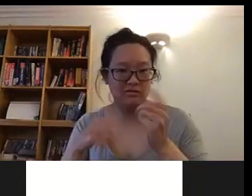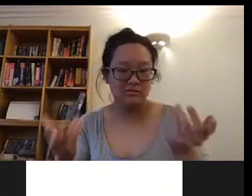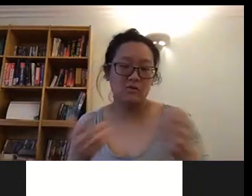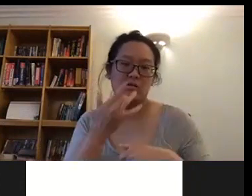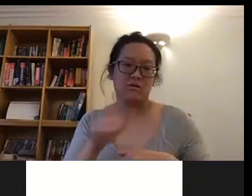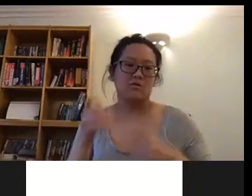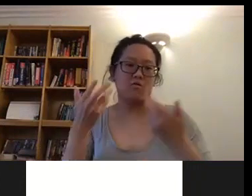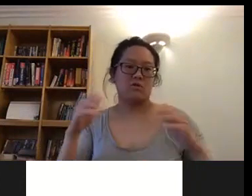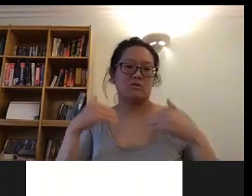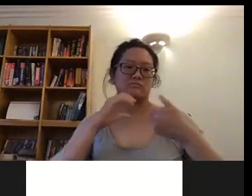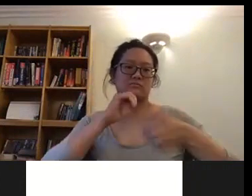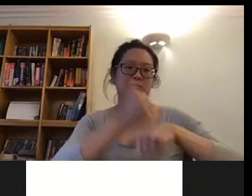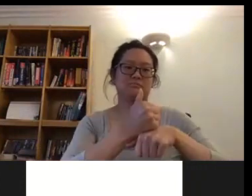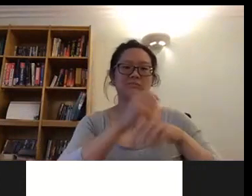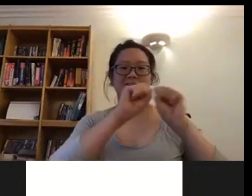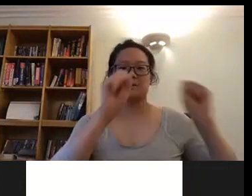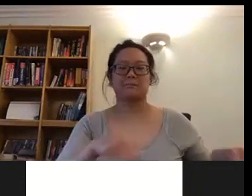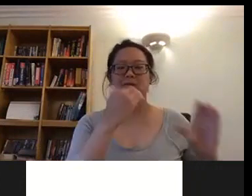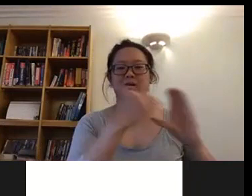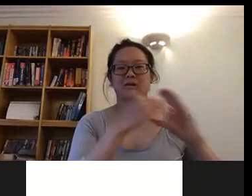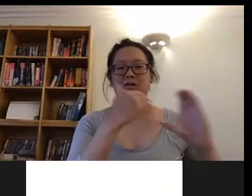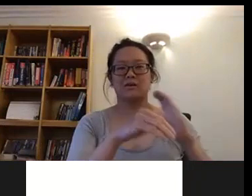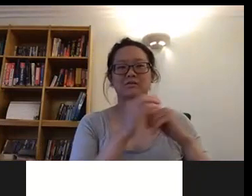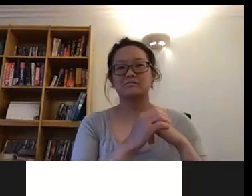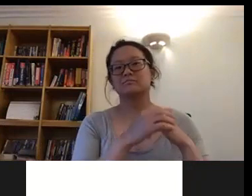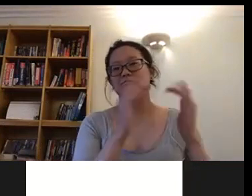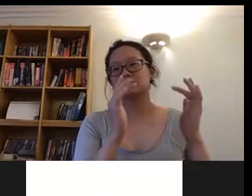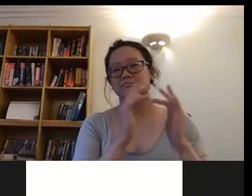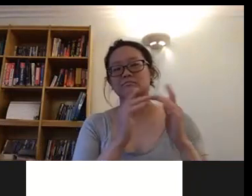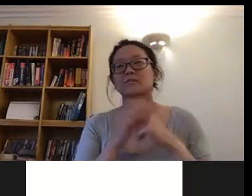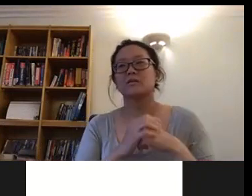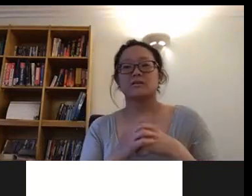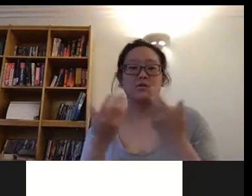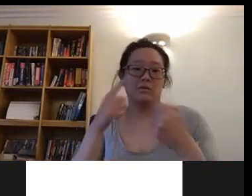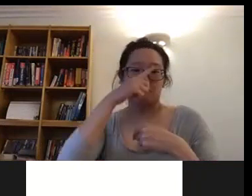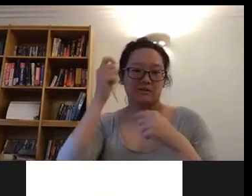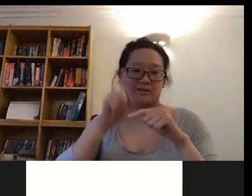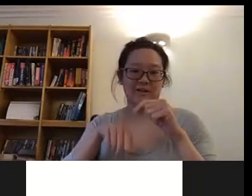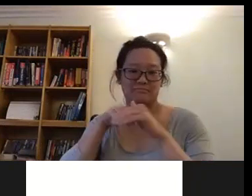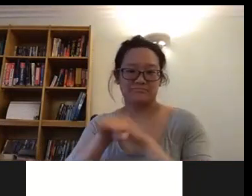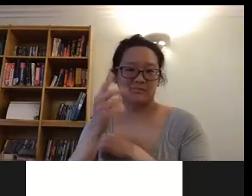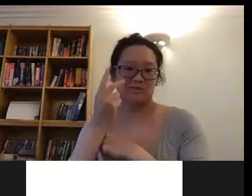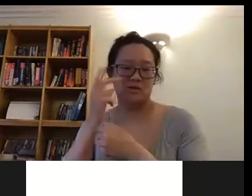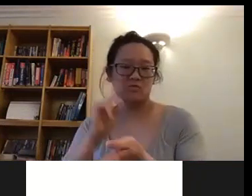I have a new doctor, that was a problem. So trying to set that up, just in the system to be able to email different doctors